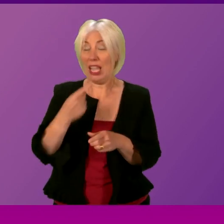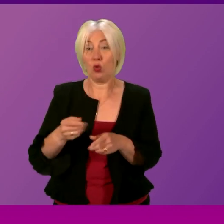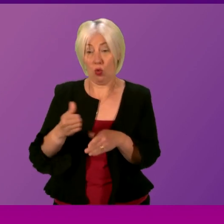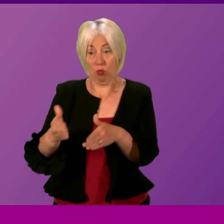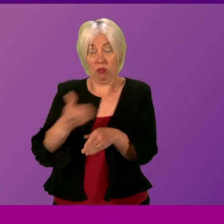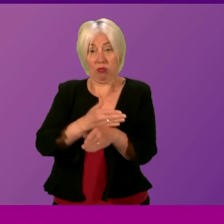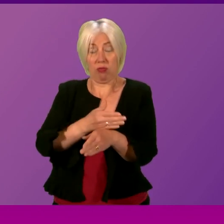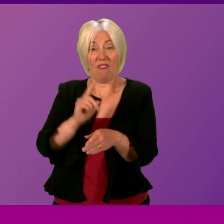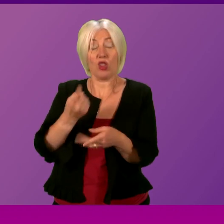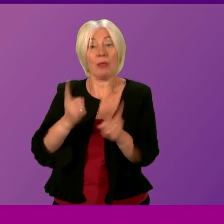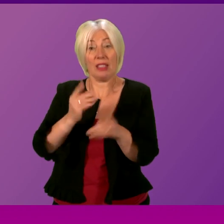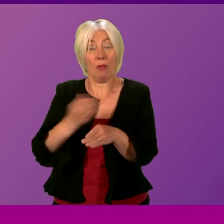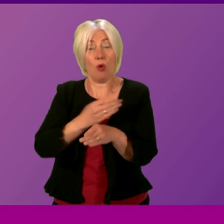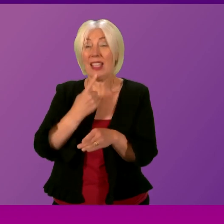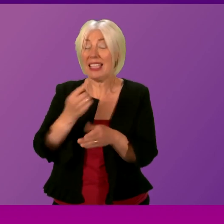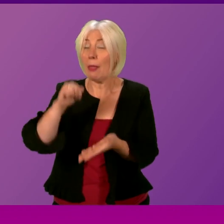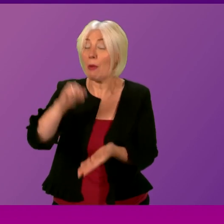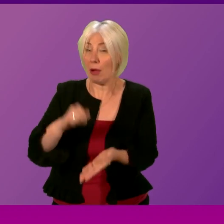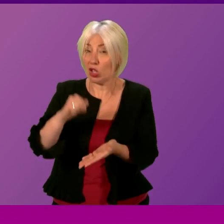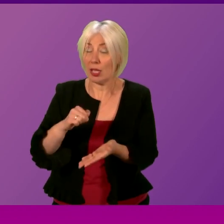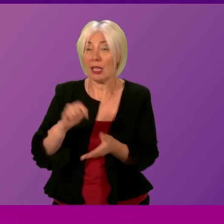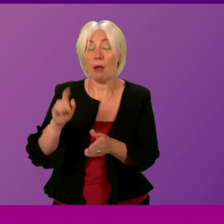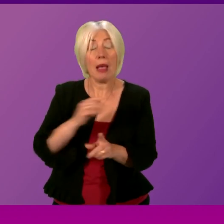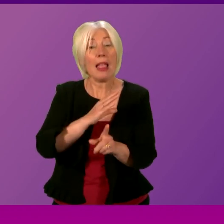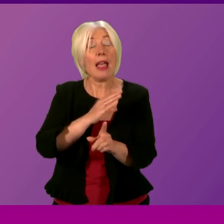the most recent budget. Scottish Labour outlined plans to write off school debt in our call for an